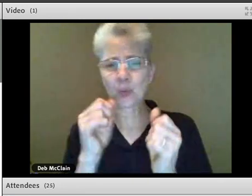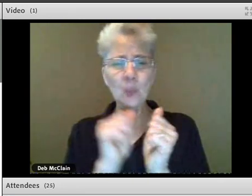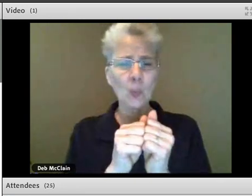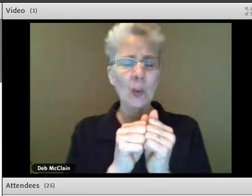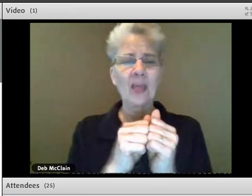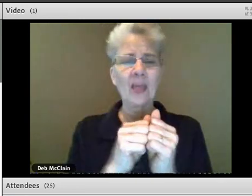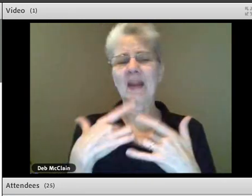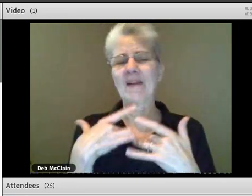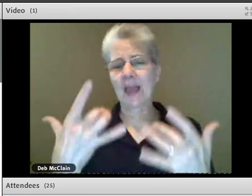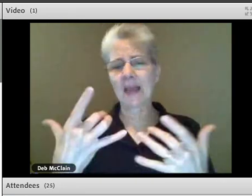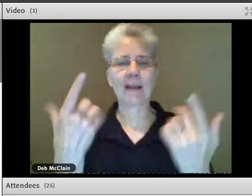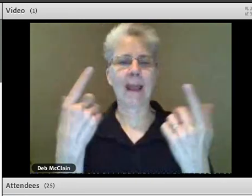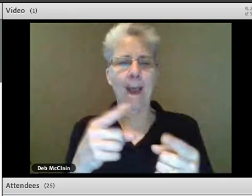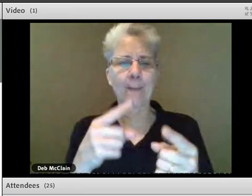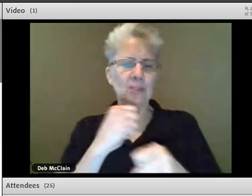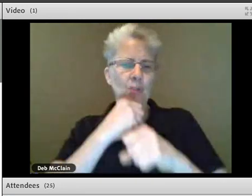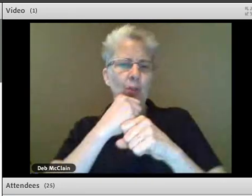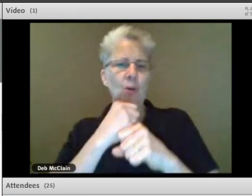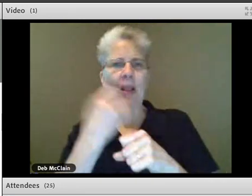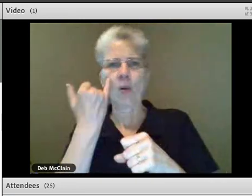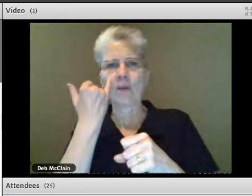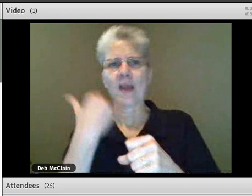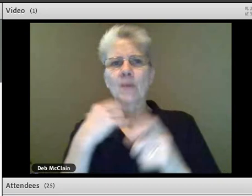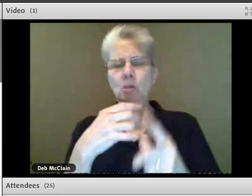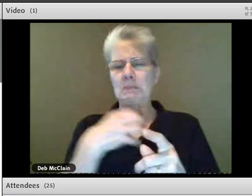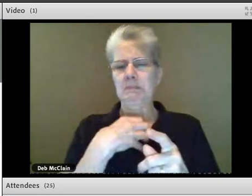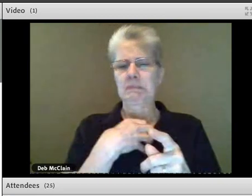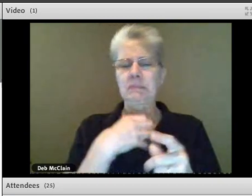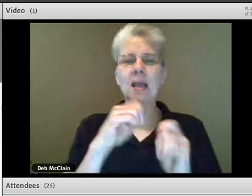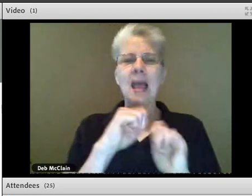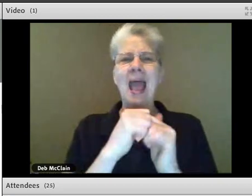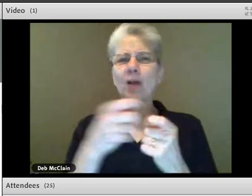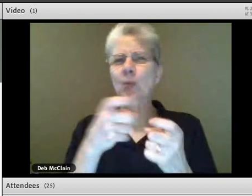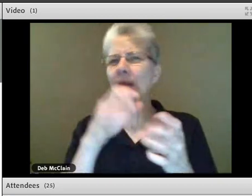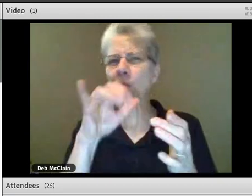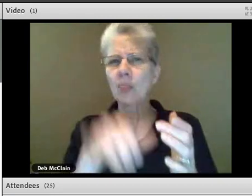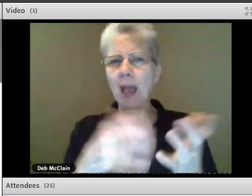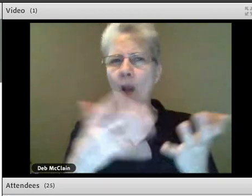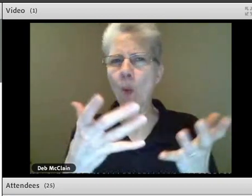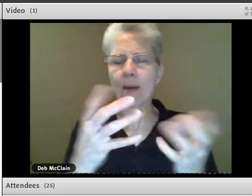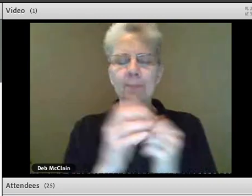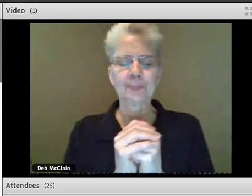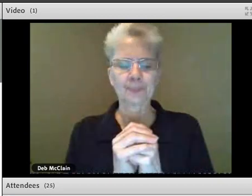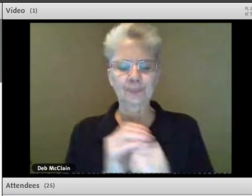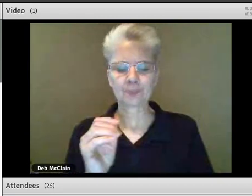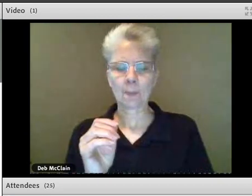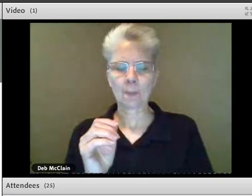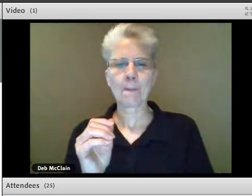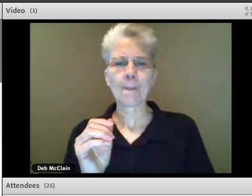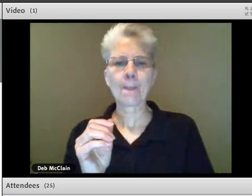If you have a disgruntled patron, what do you do and how do you handle it? And there's services out there that you can link back into